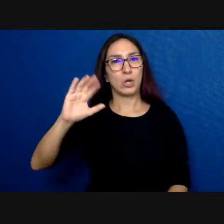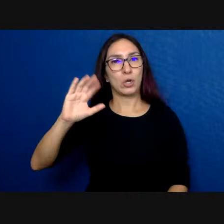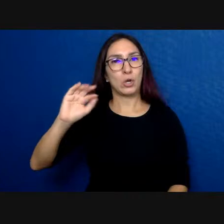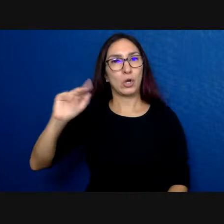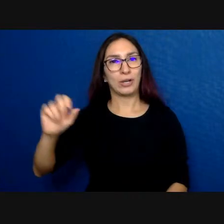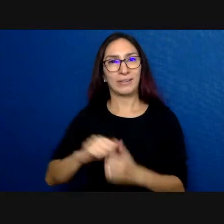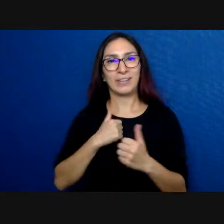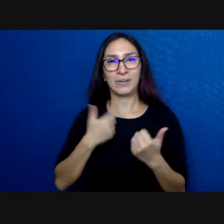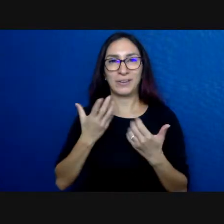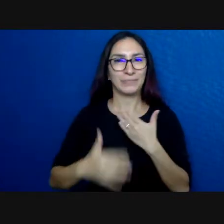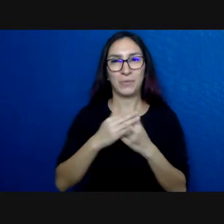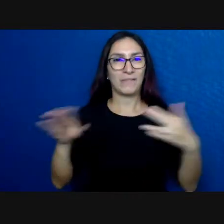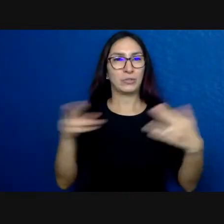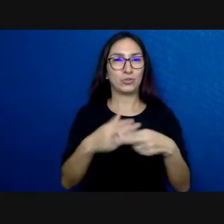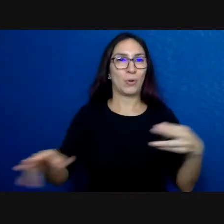We will be back with a final presentation from